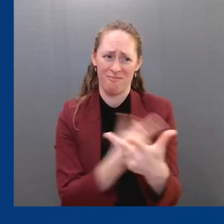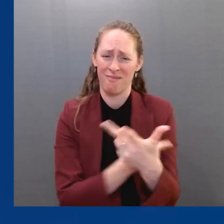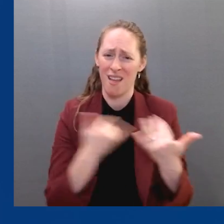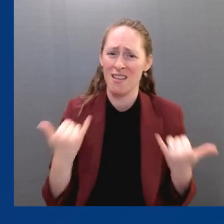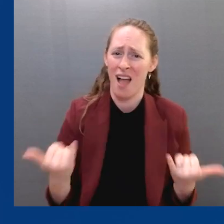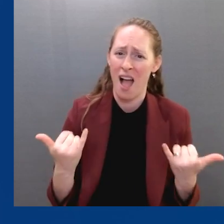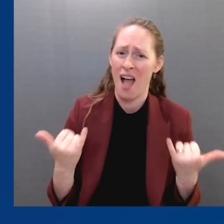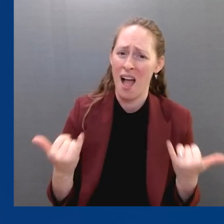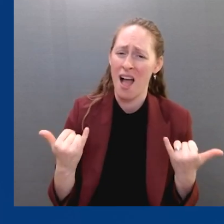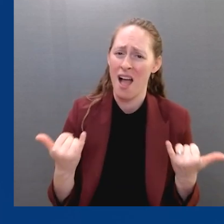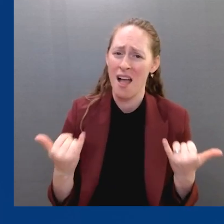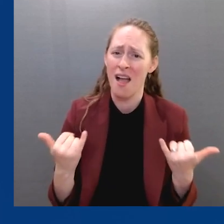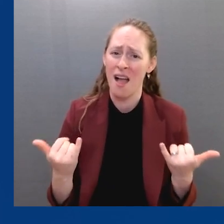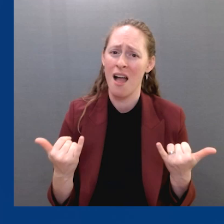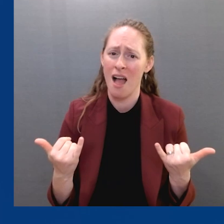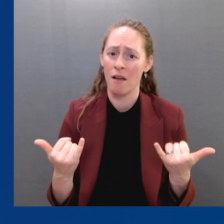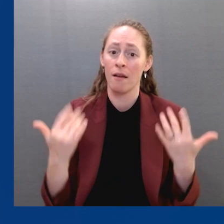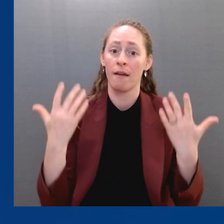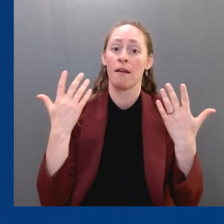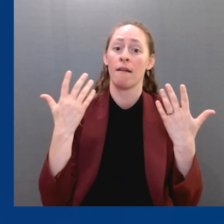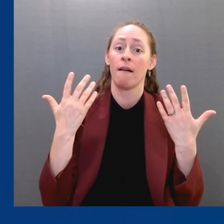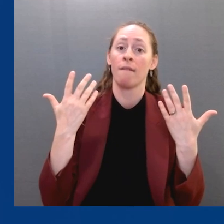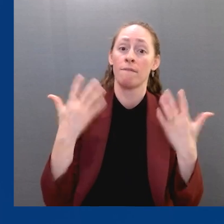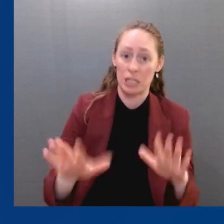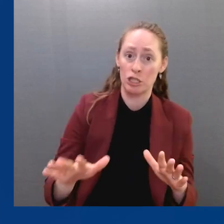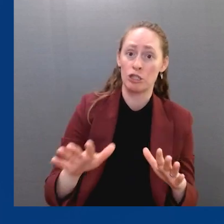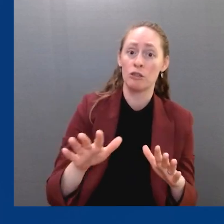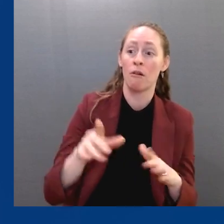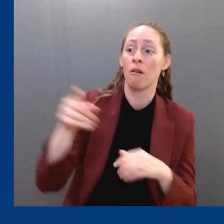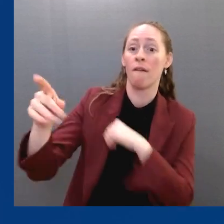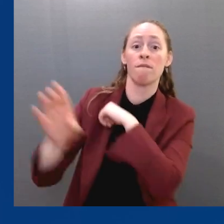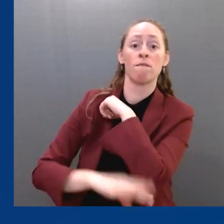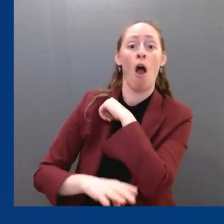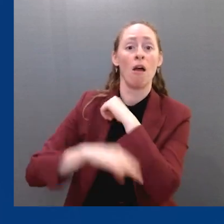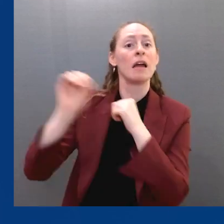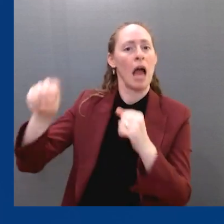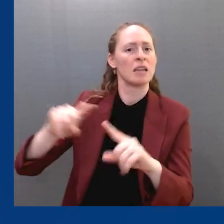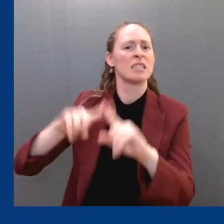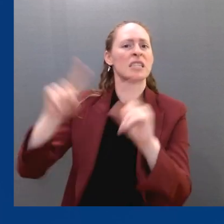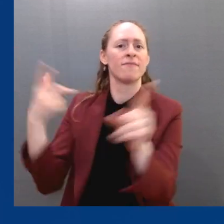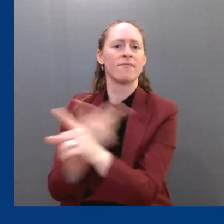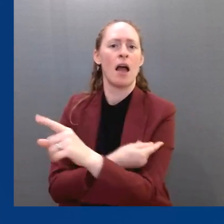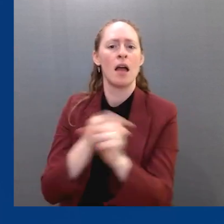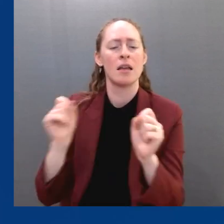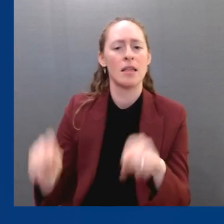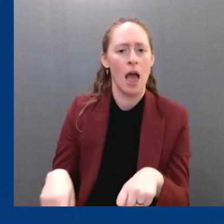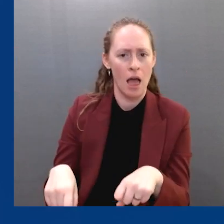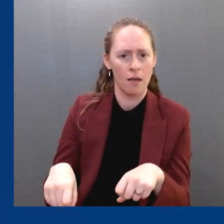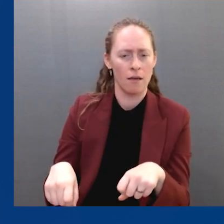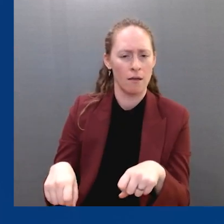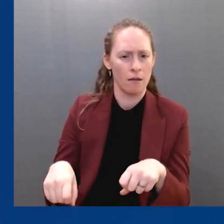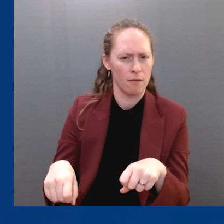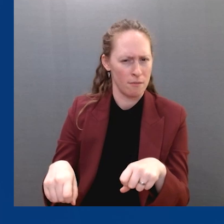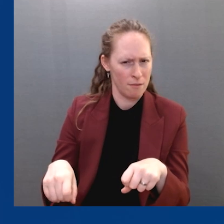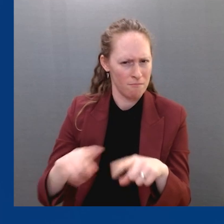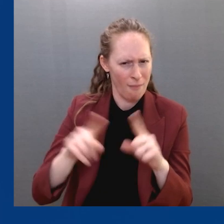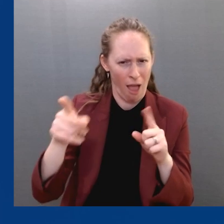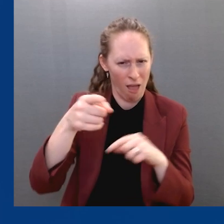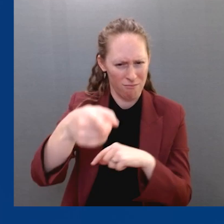But as has been kind of hinted at, that's an FDA and CDC decision. So can you describe how can you say